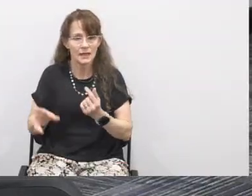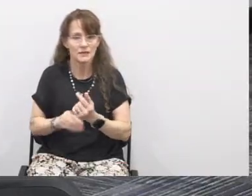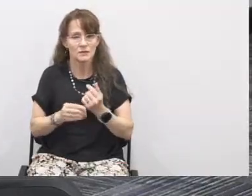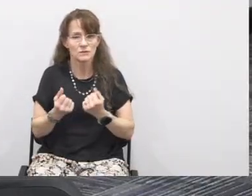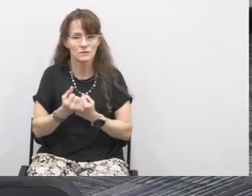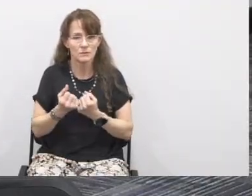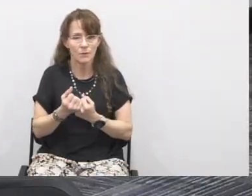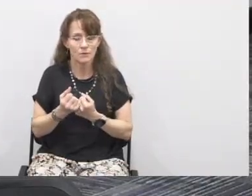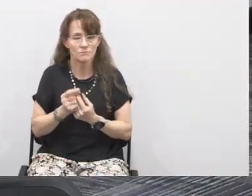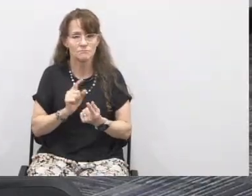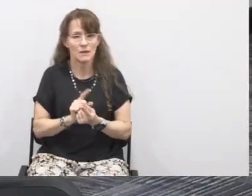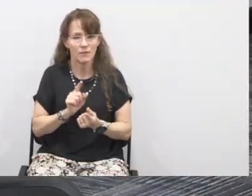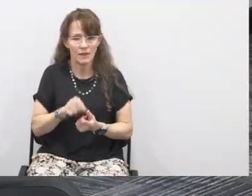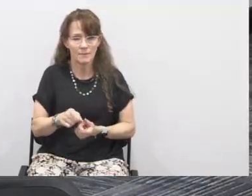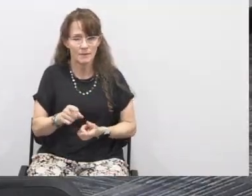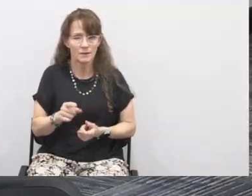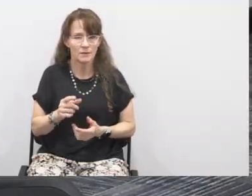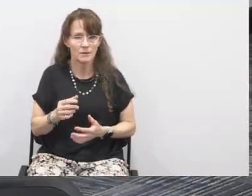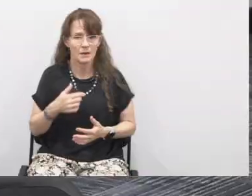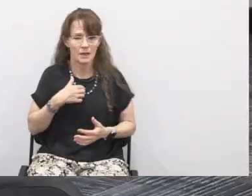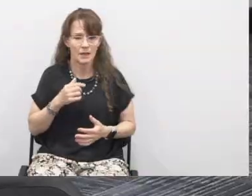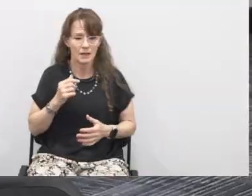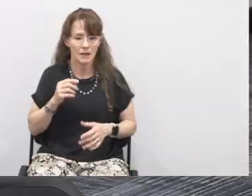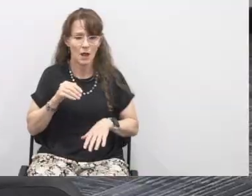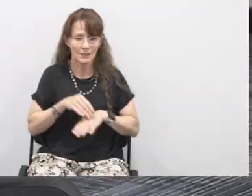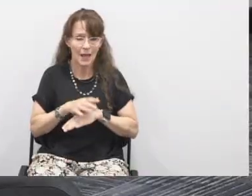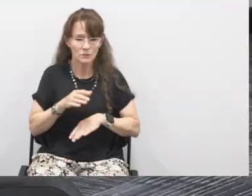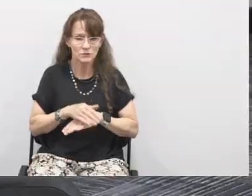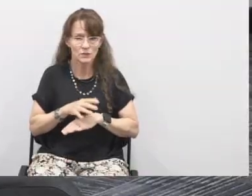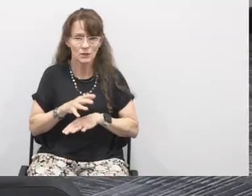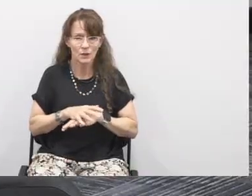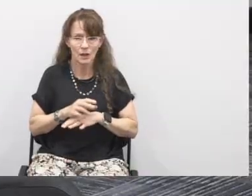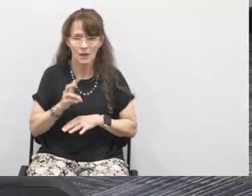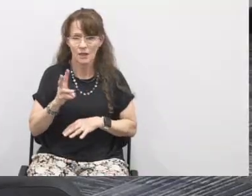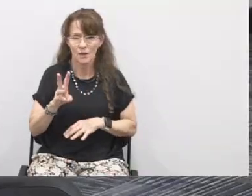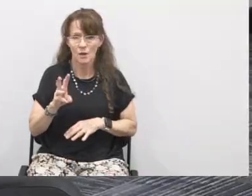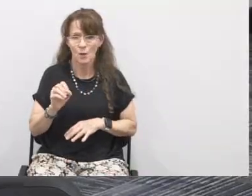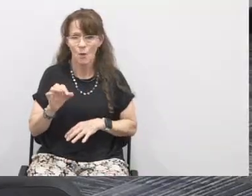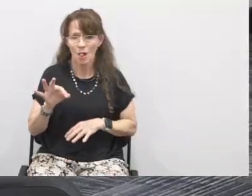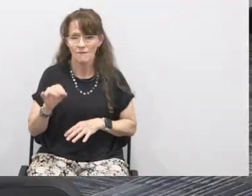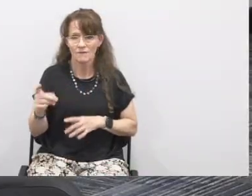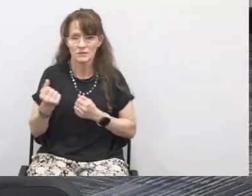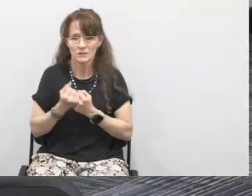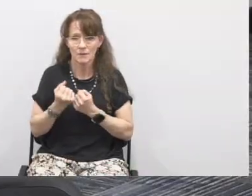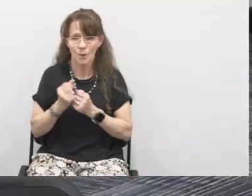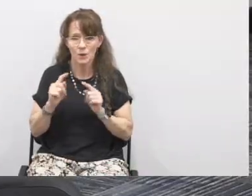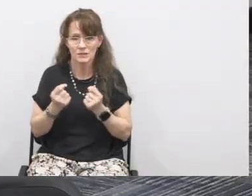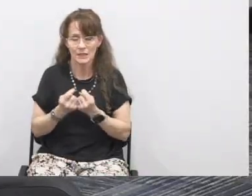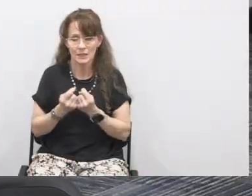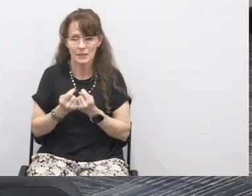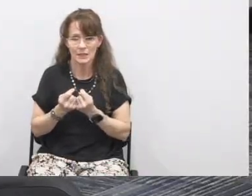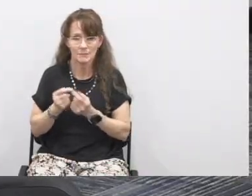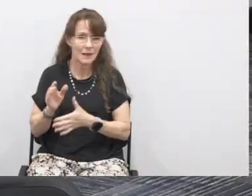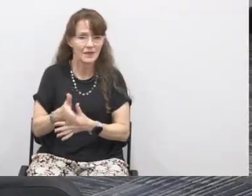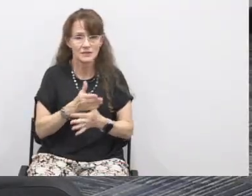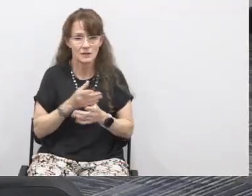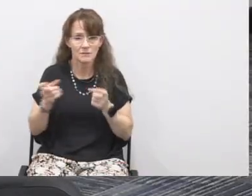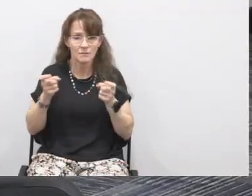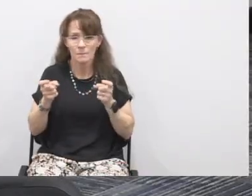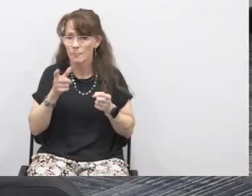And then that was a sign through our counselor and her team at the Wolf Support team. And then it was shared then with administration on who,